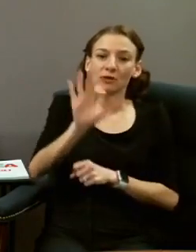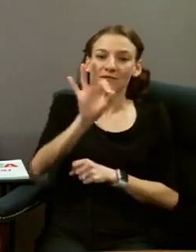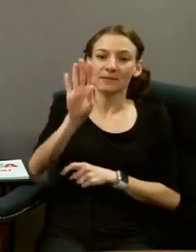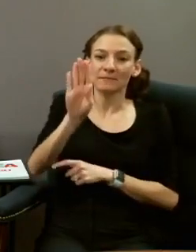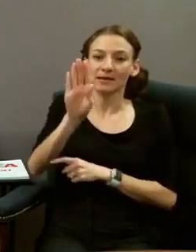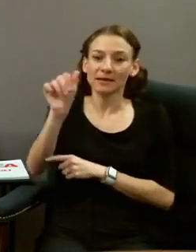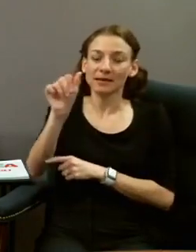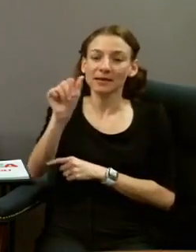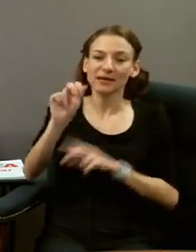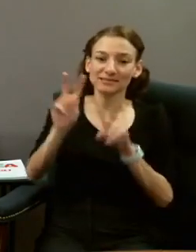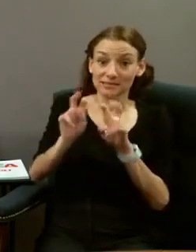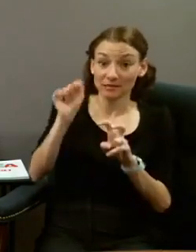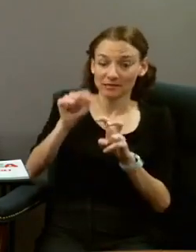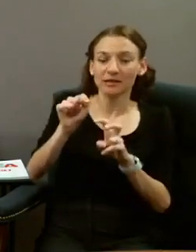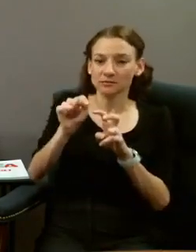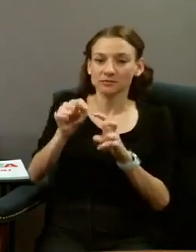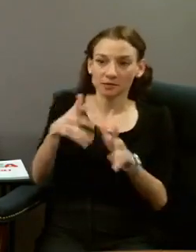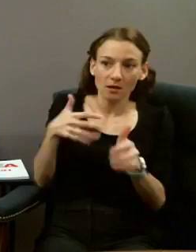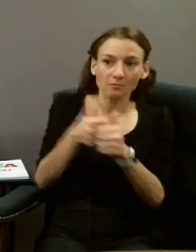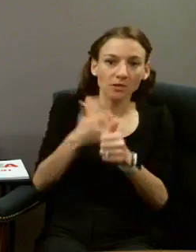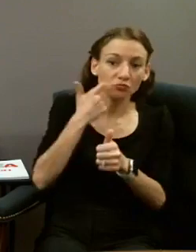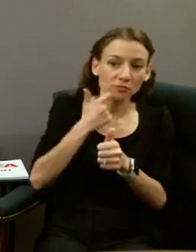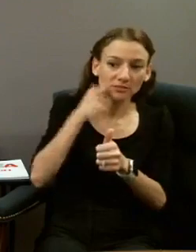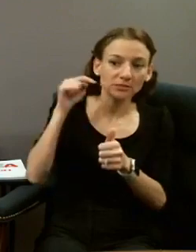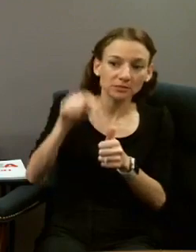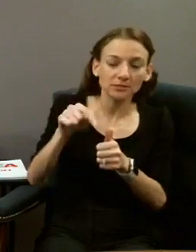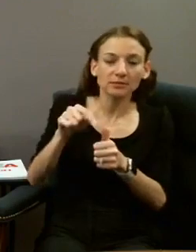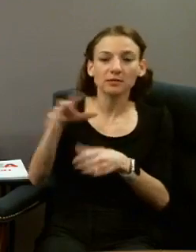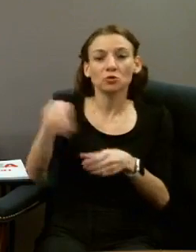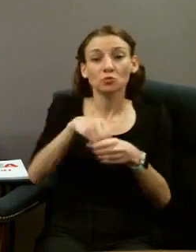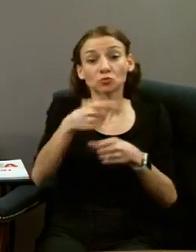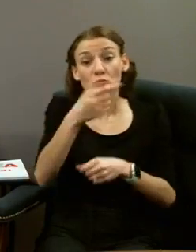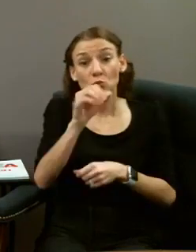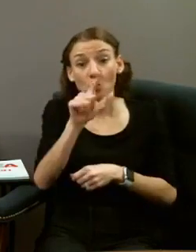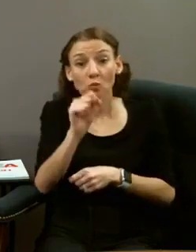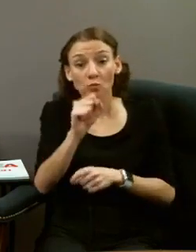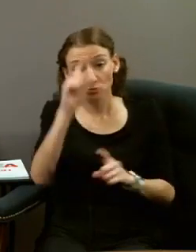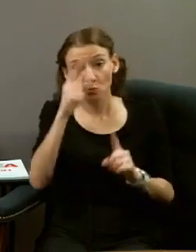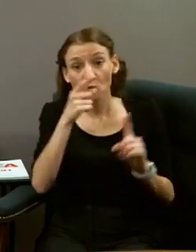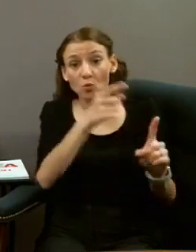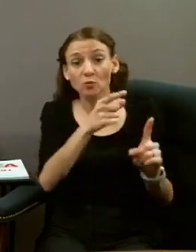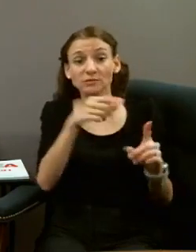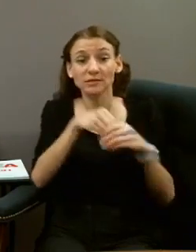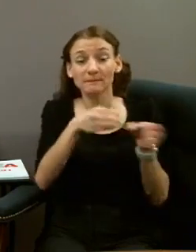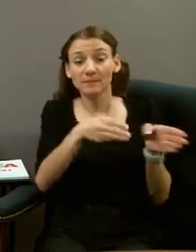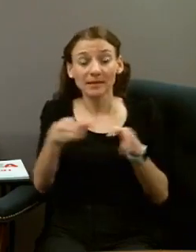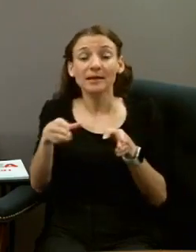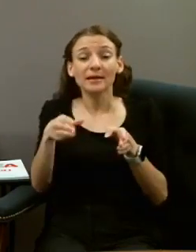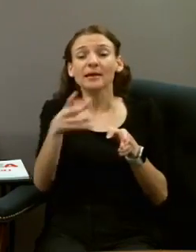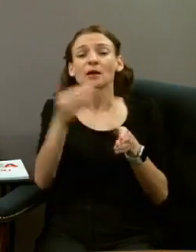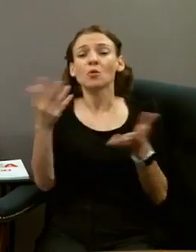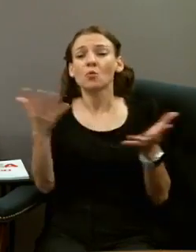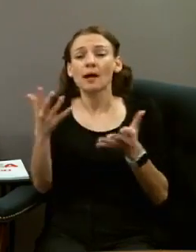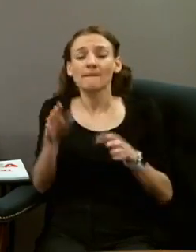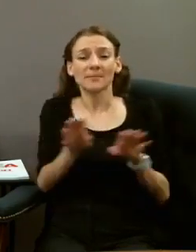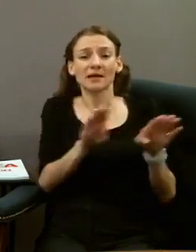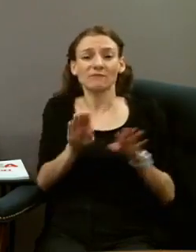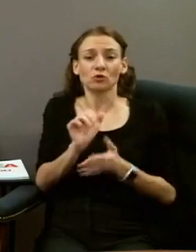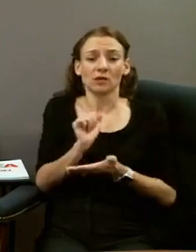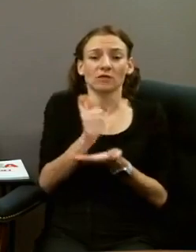That will inform both goals in the plan as well as what we know as the Behavioral Intervention Plan, or BIP.